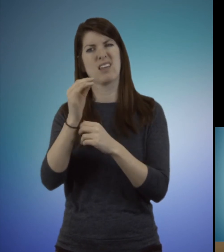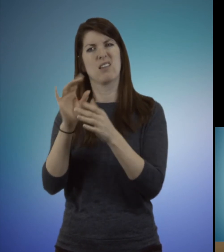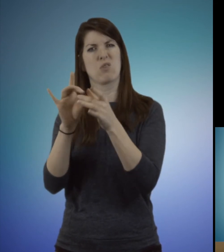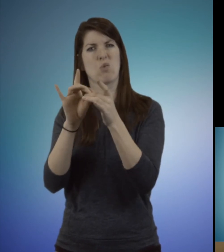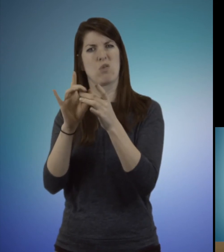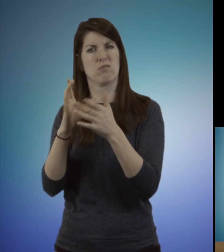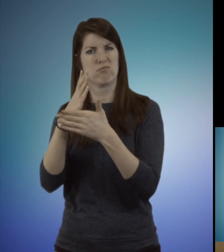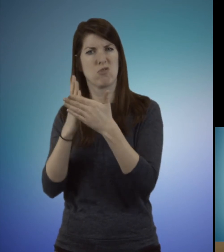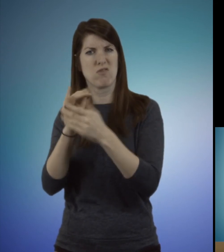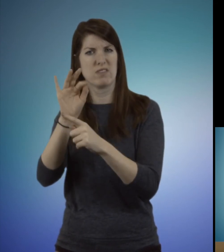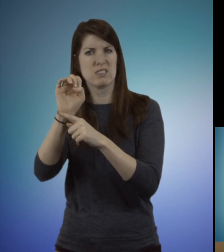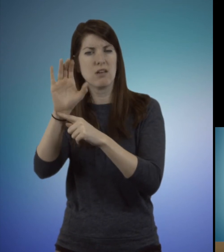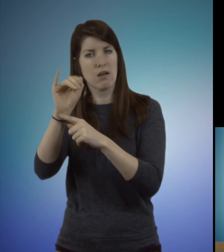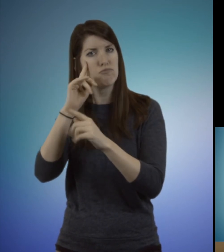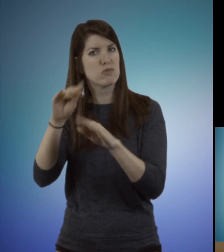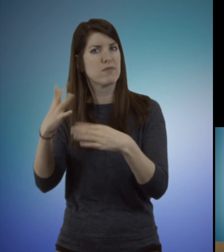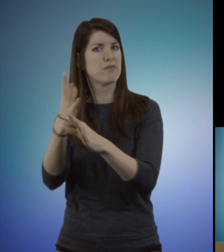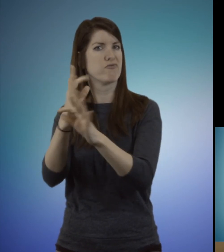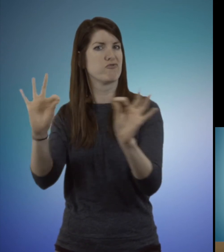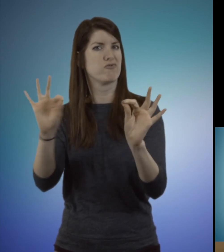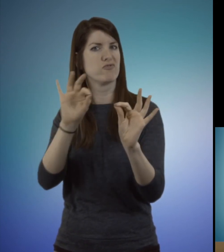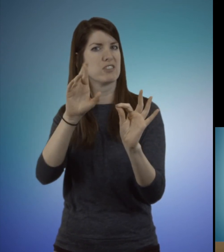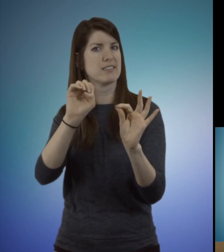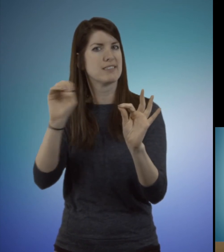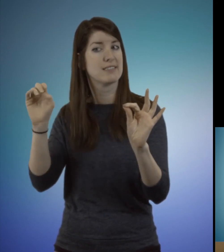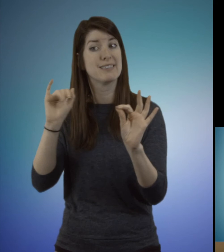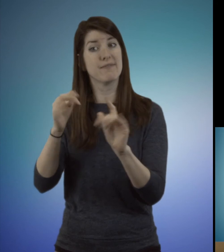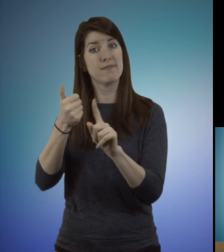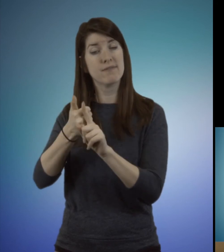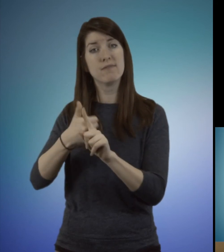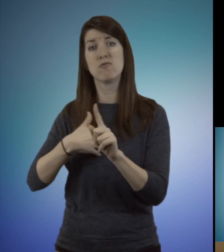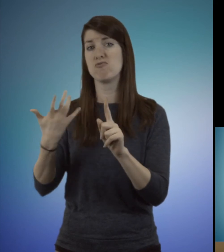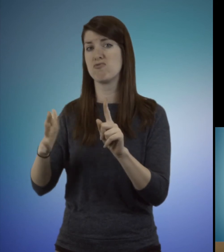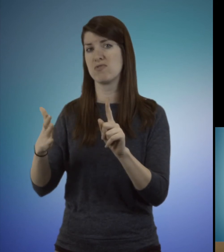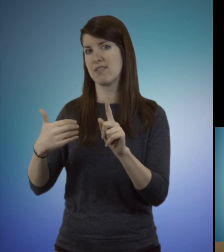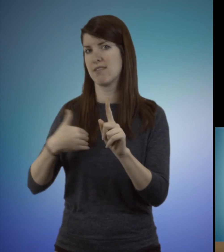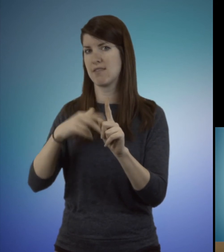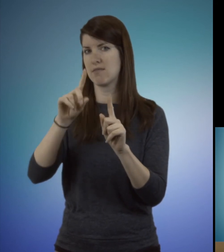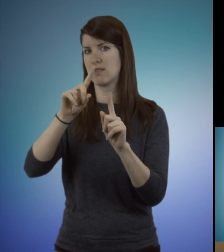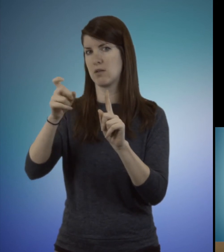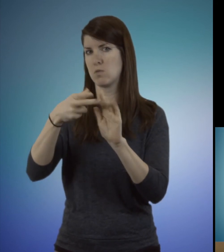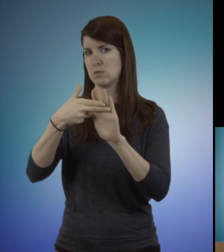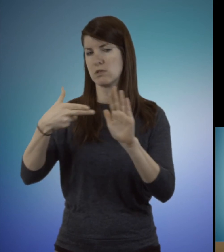are provided to the family for free if the child has the already diagnosed hearing loss.